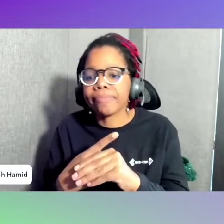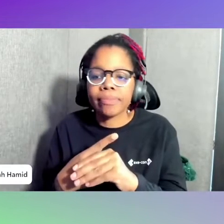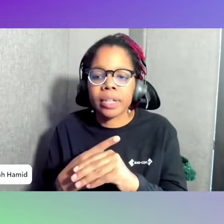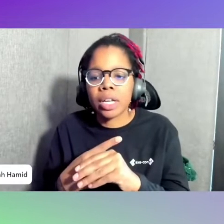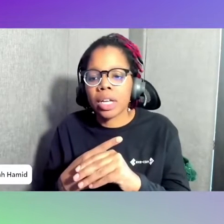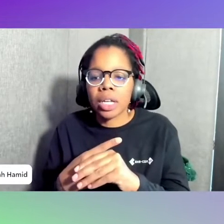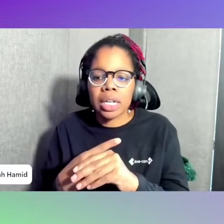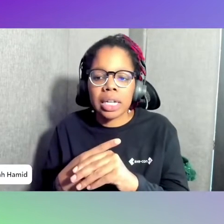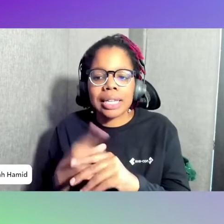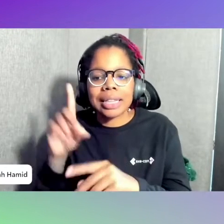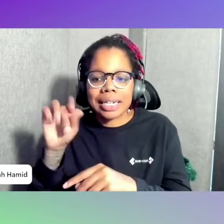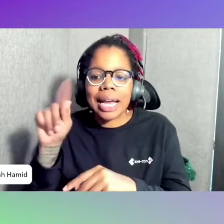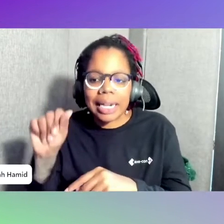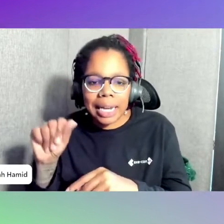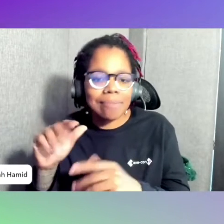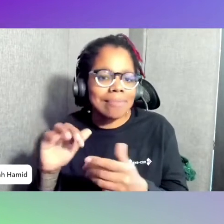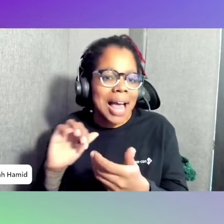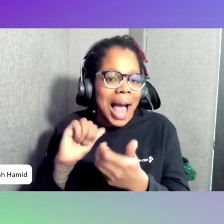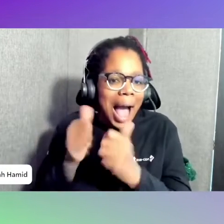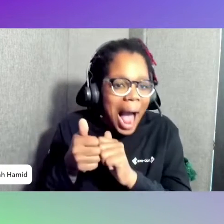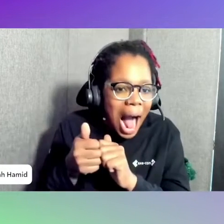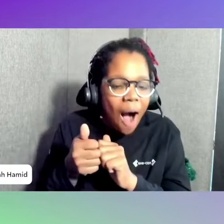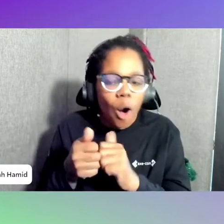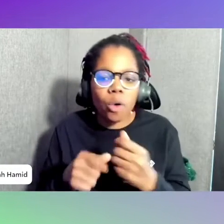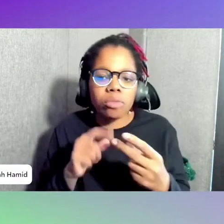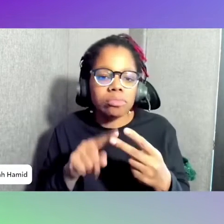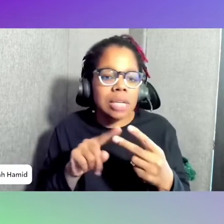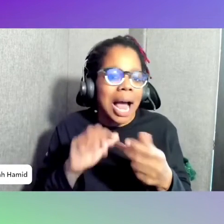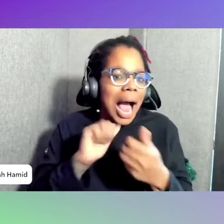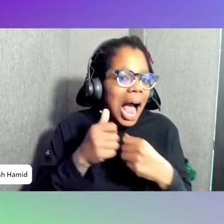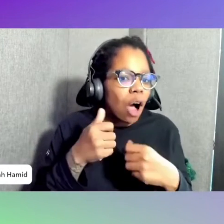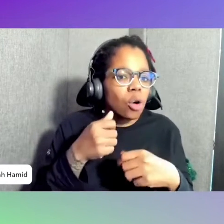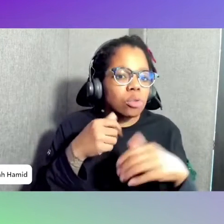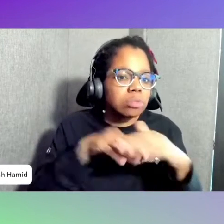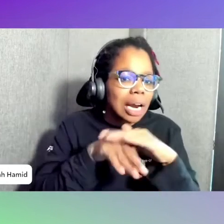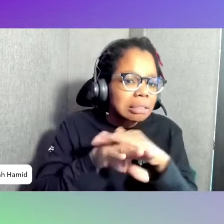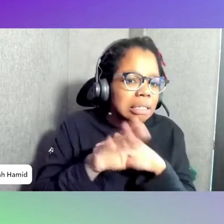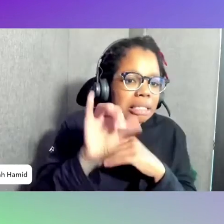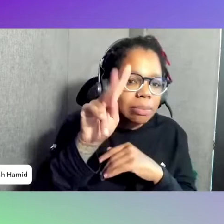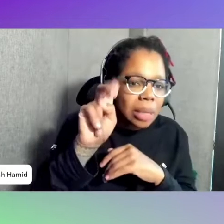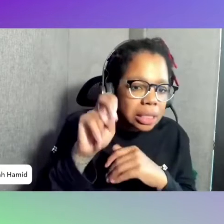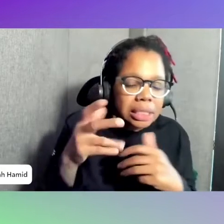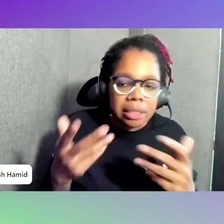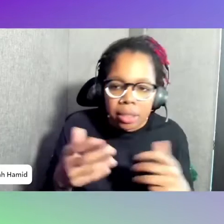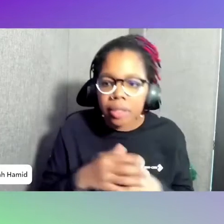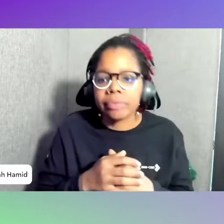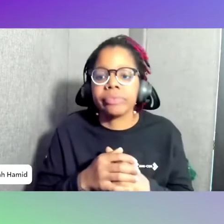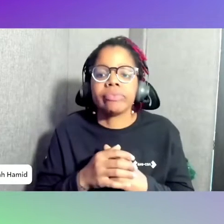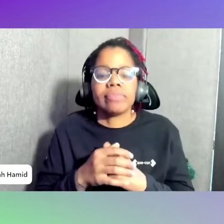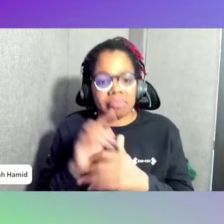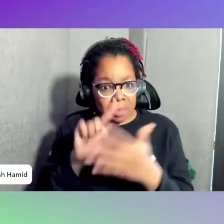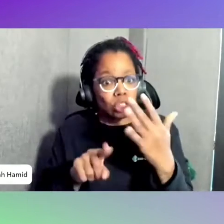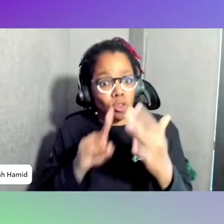attitudes, but our primary task is to start examining all the questions about the data, and all the